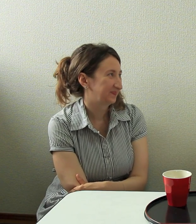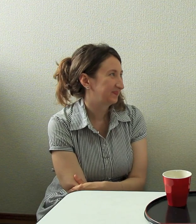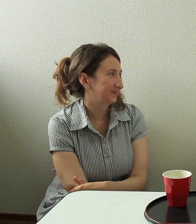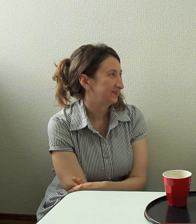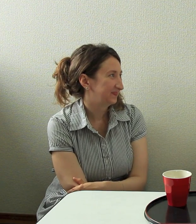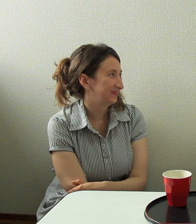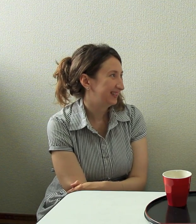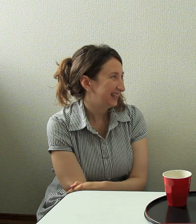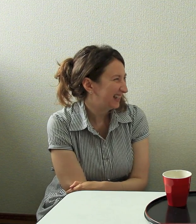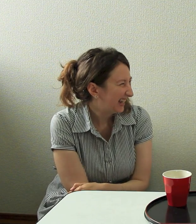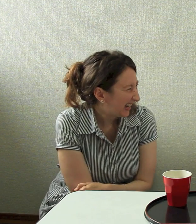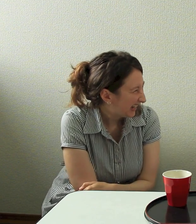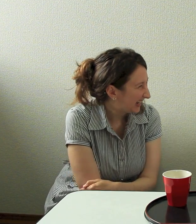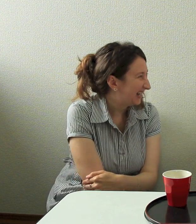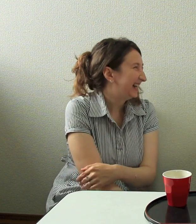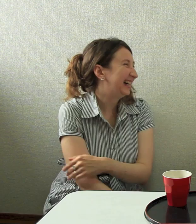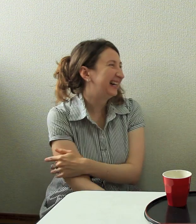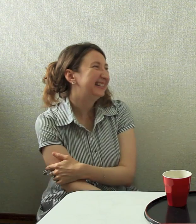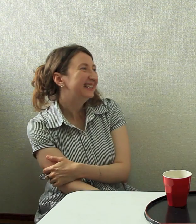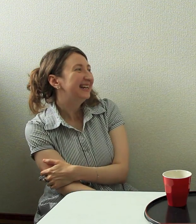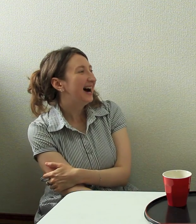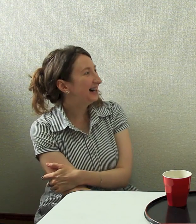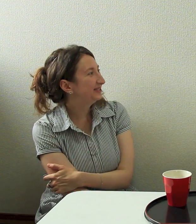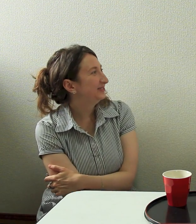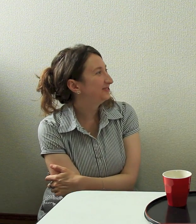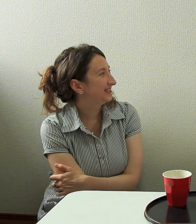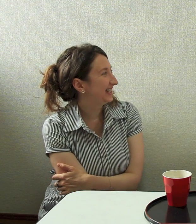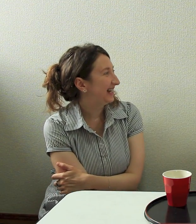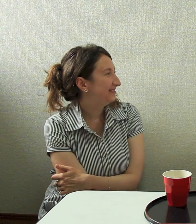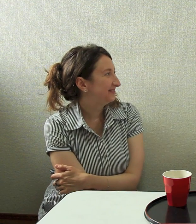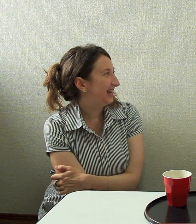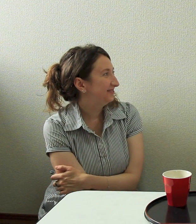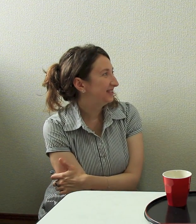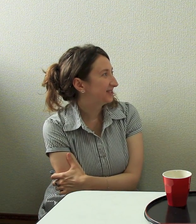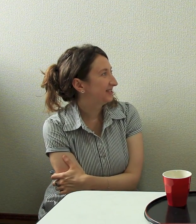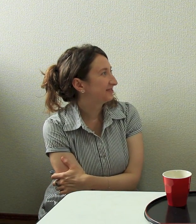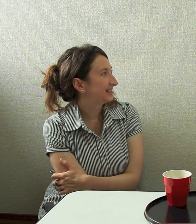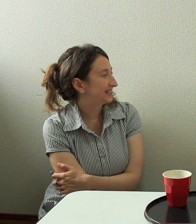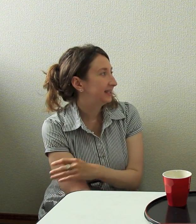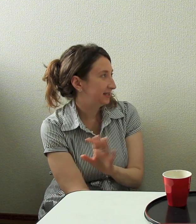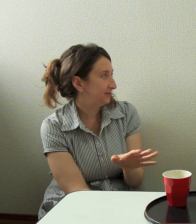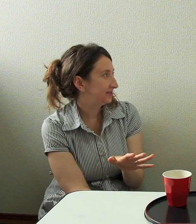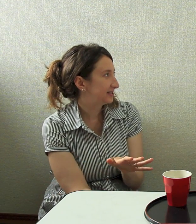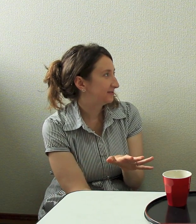I would say "SORRY!" How funny, I never heard of this!